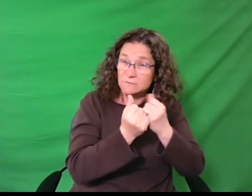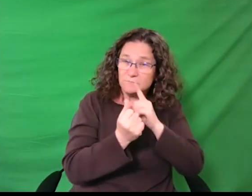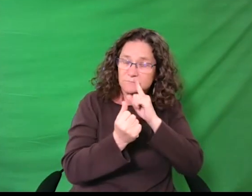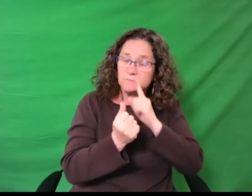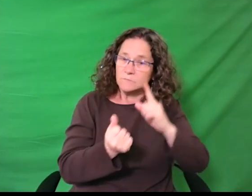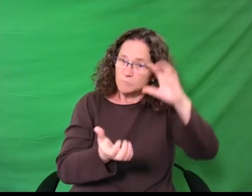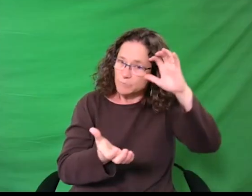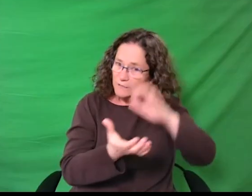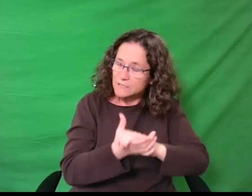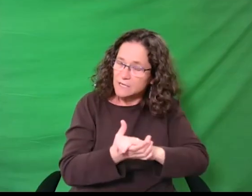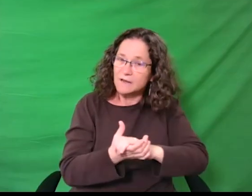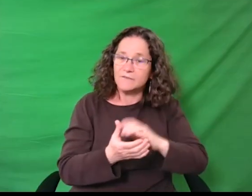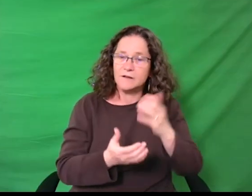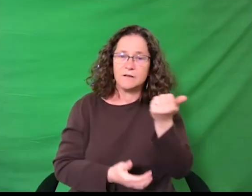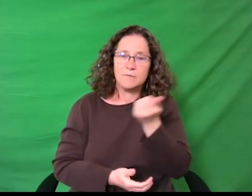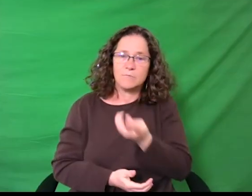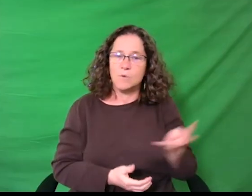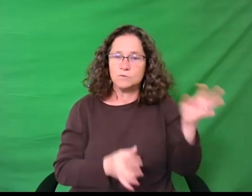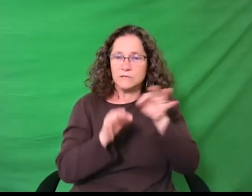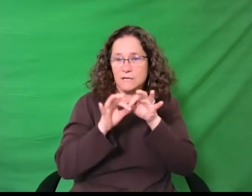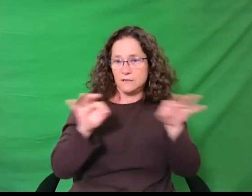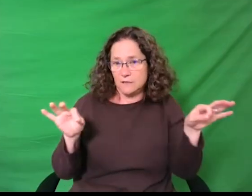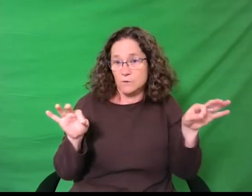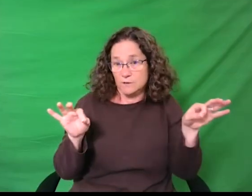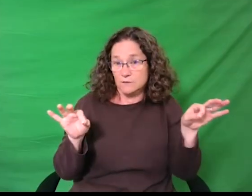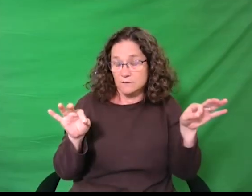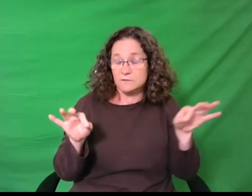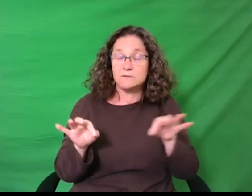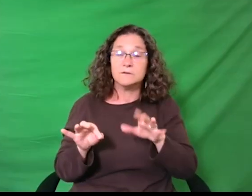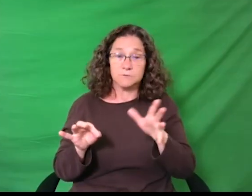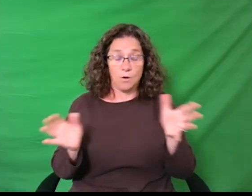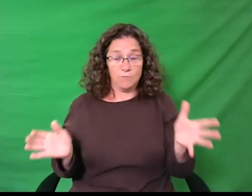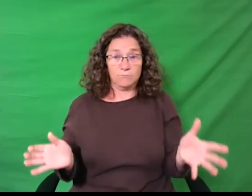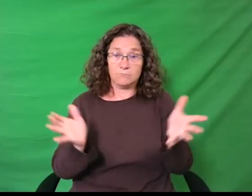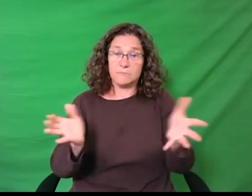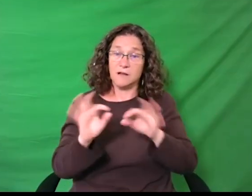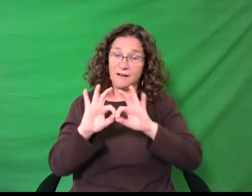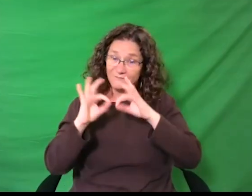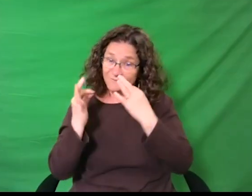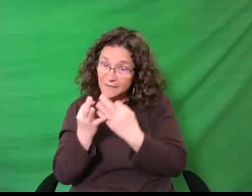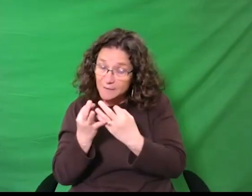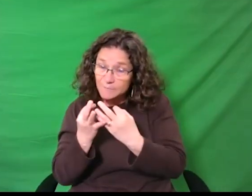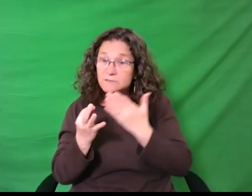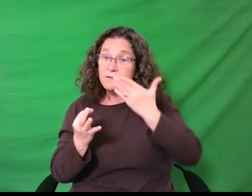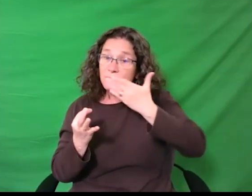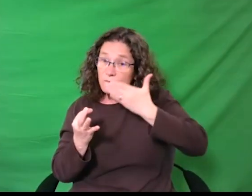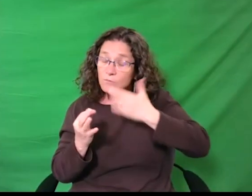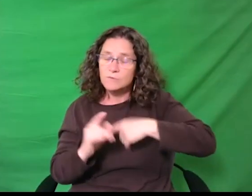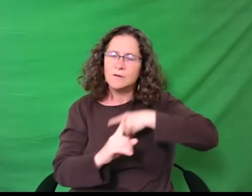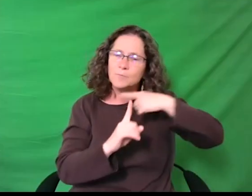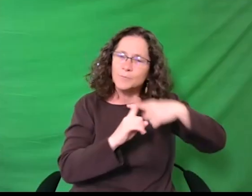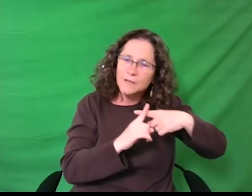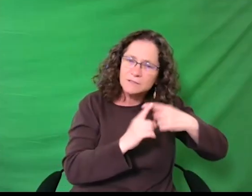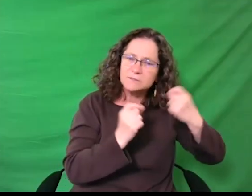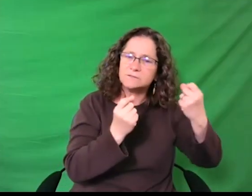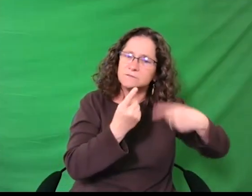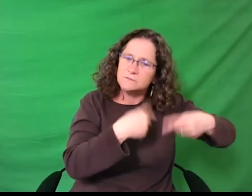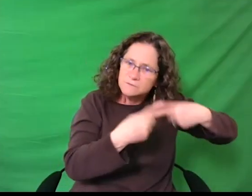So we would encourage families to also learn sign language. It really can be used in conjunction